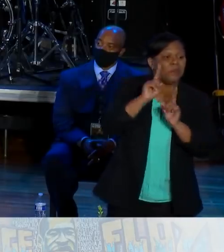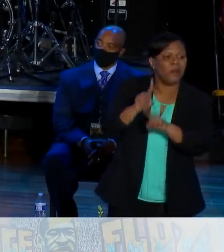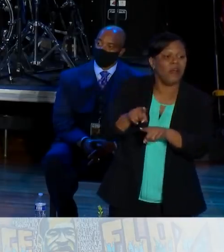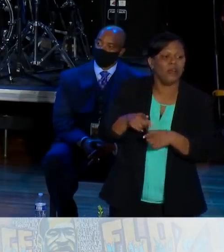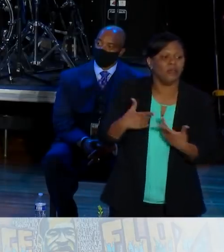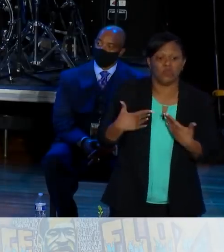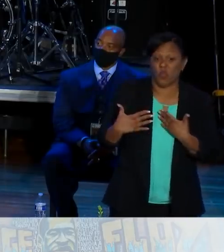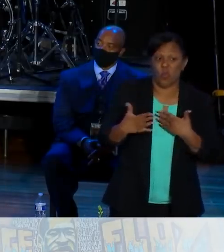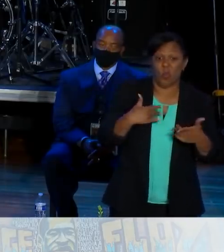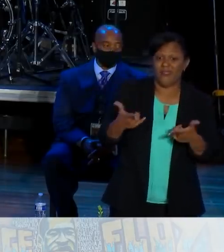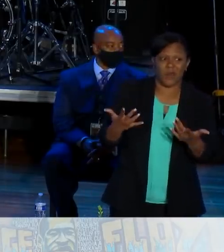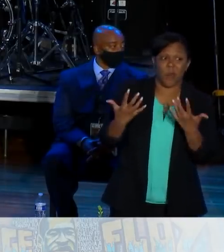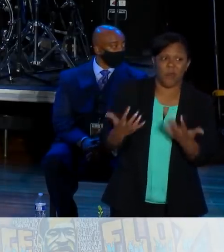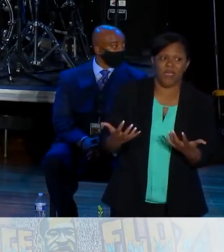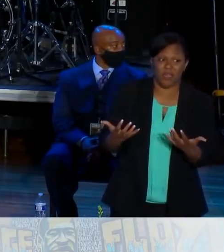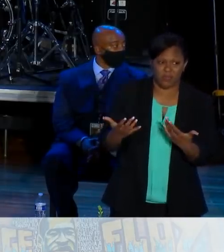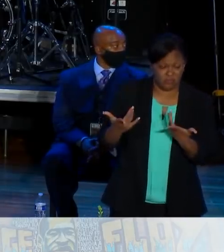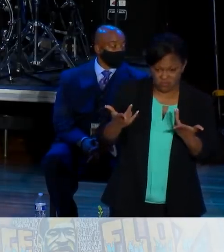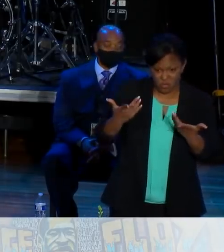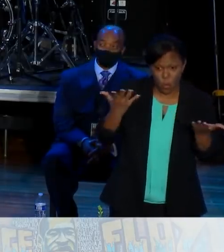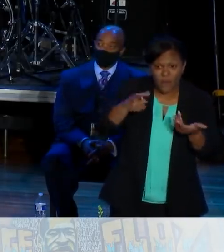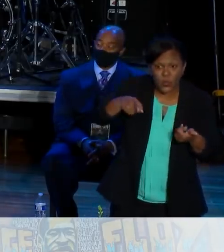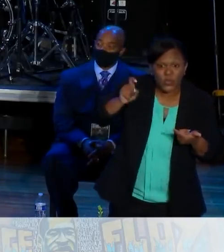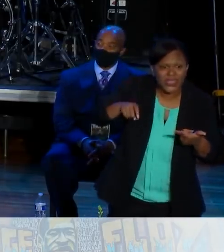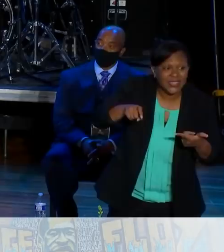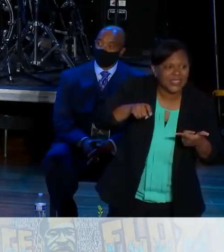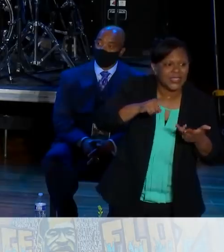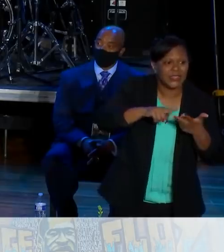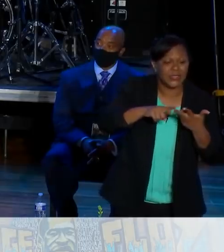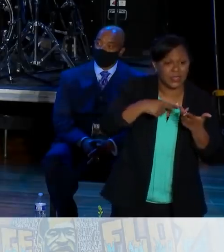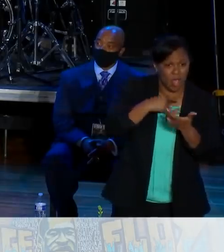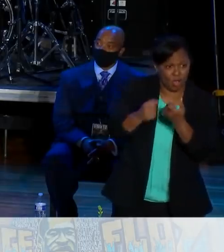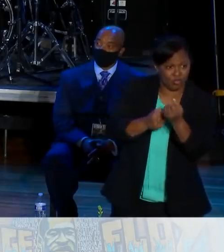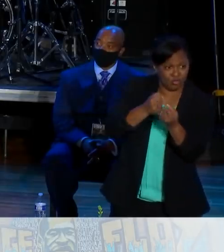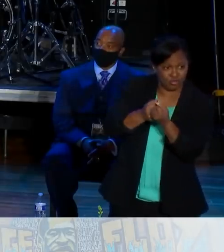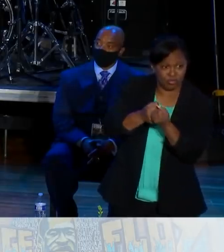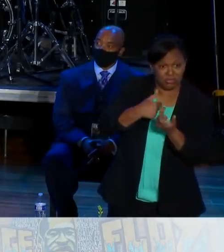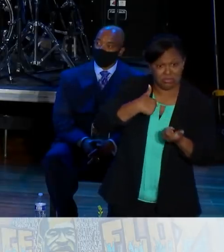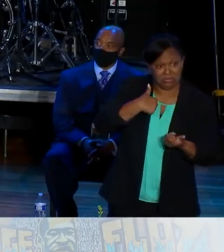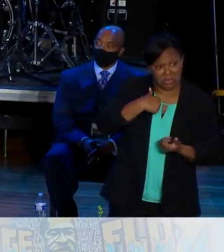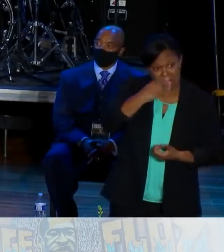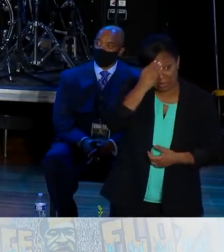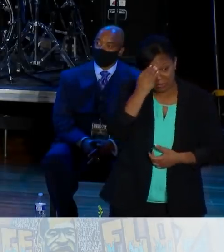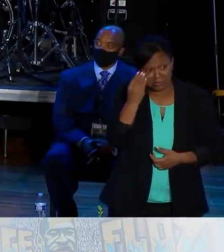YOU WANT ME TO DO. AND HE SAID WHATEVER YOU NEED TO DO.